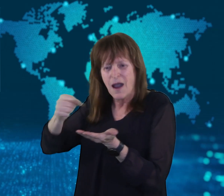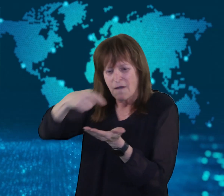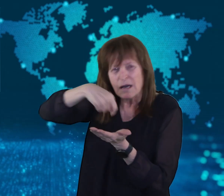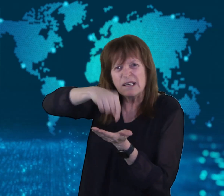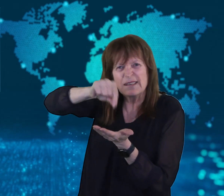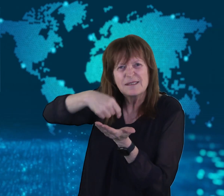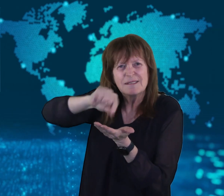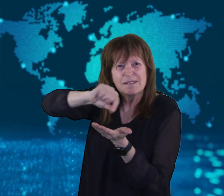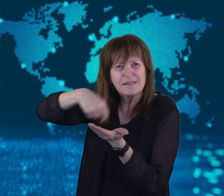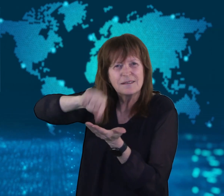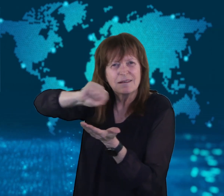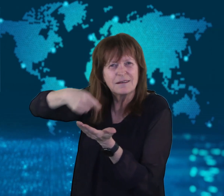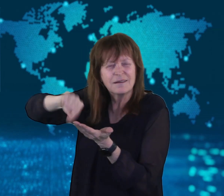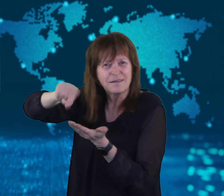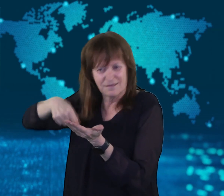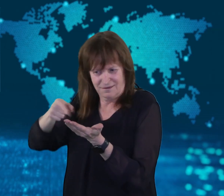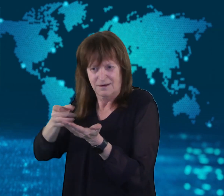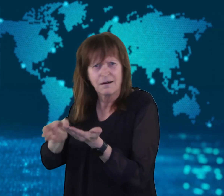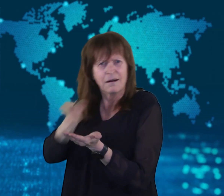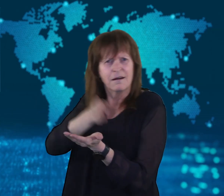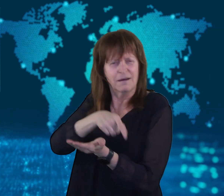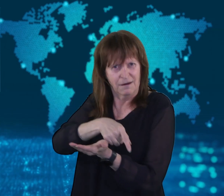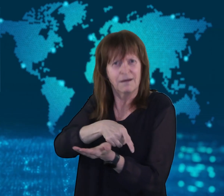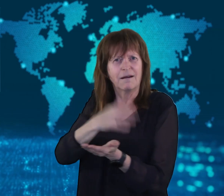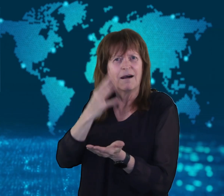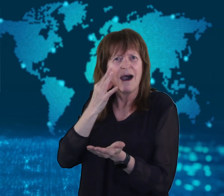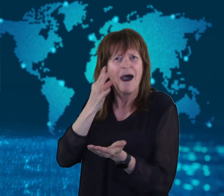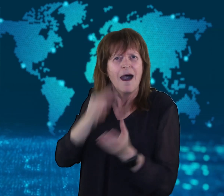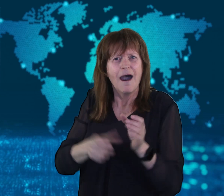inscriptions alongside the sphinx.